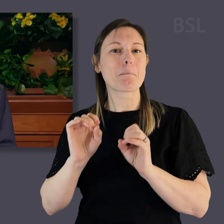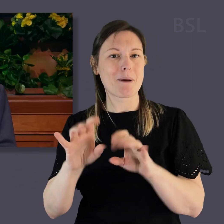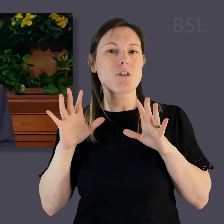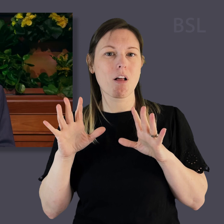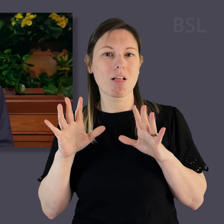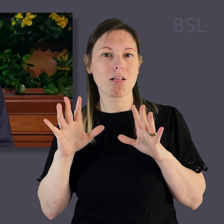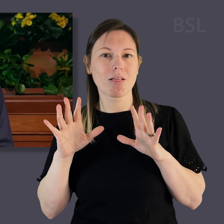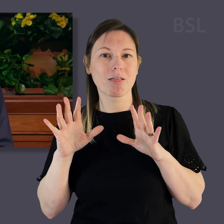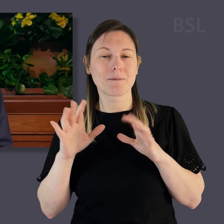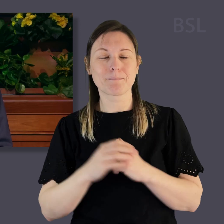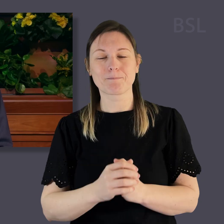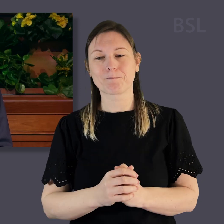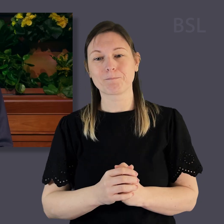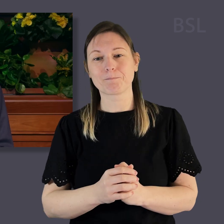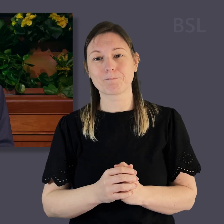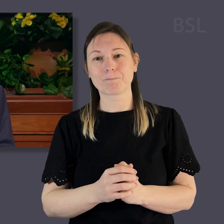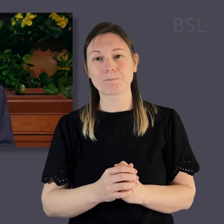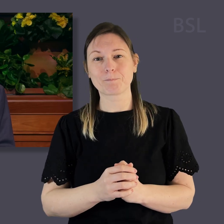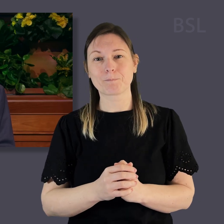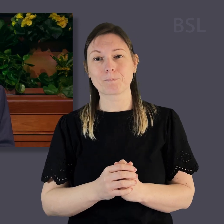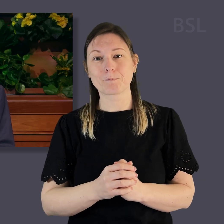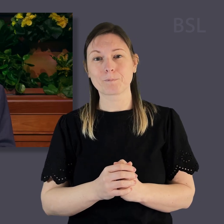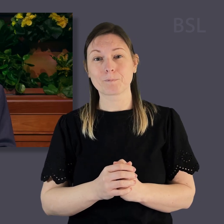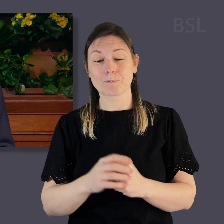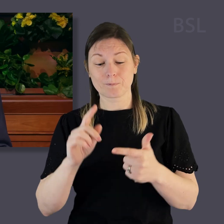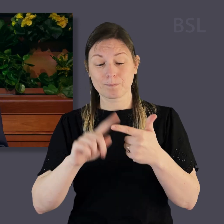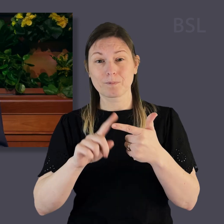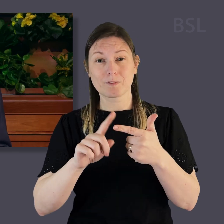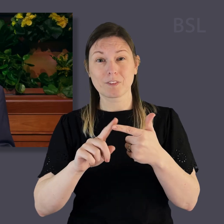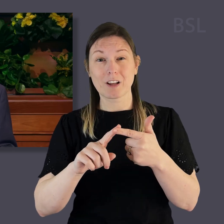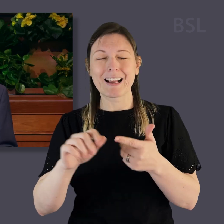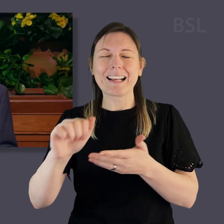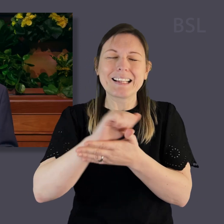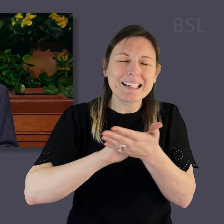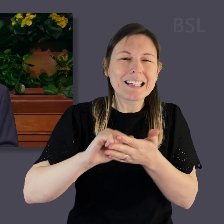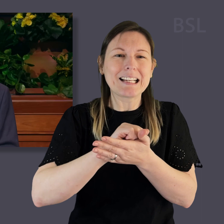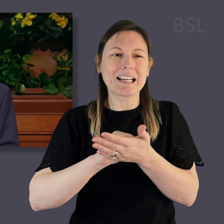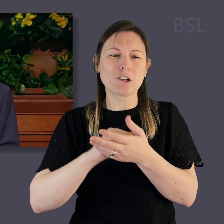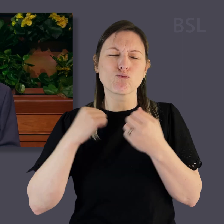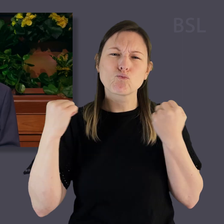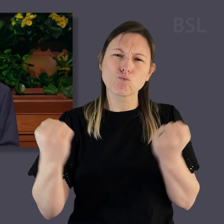to serve and worship in His temples." Do you need the healing and strengthening power